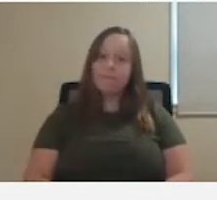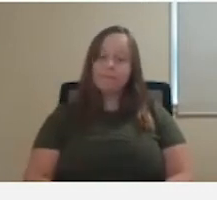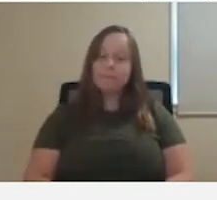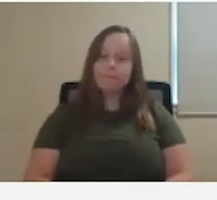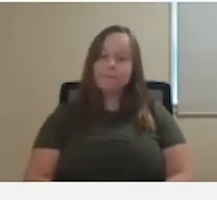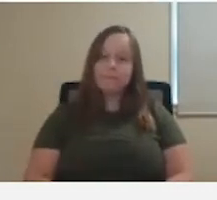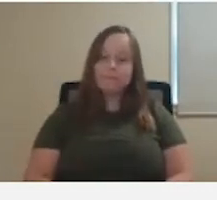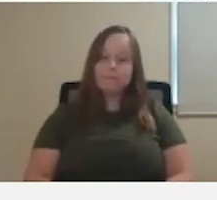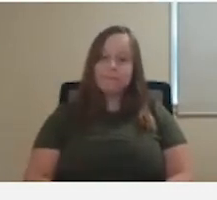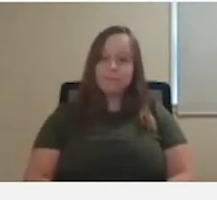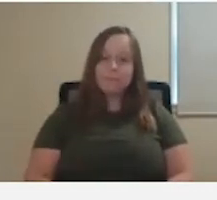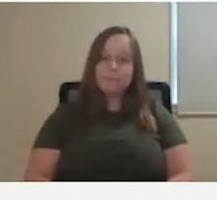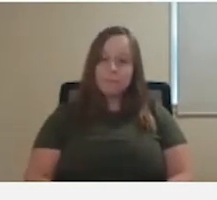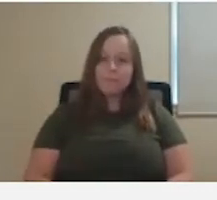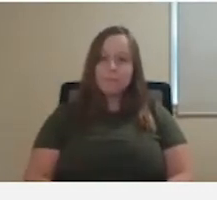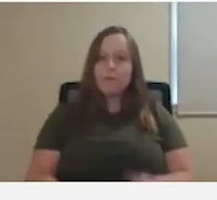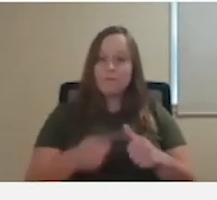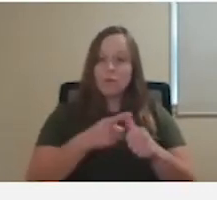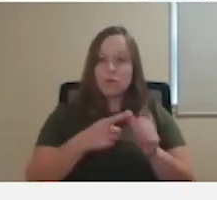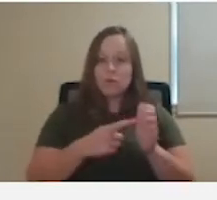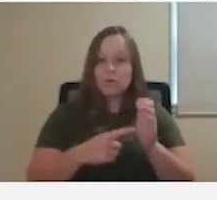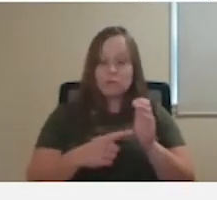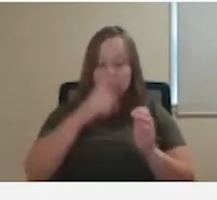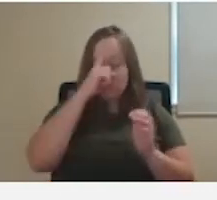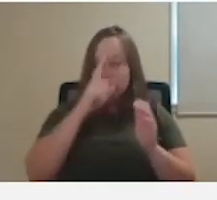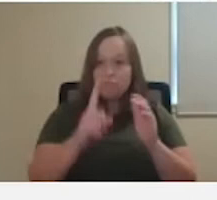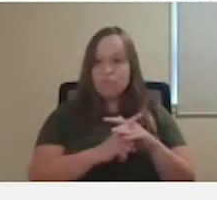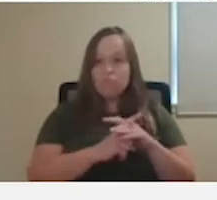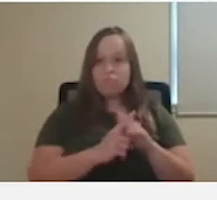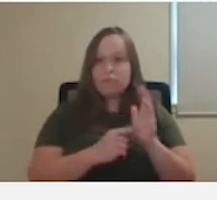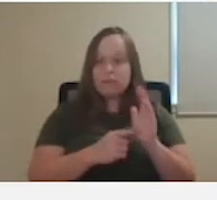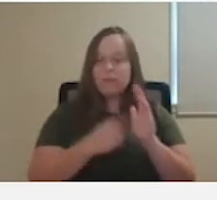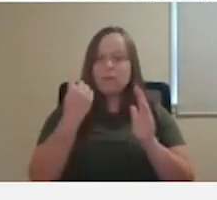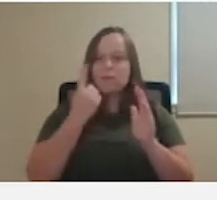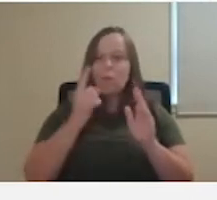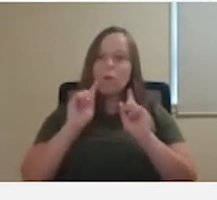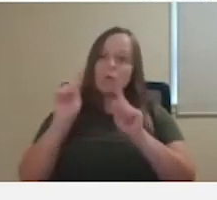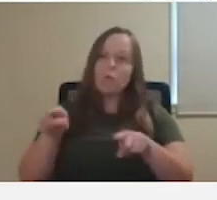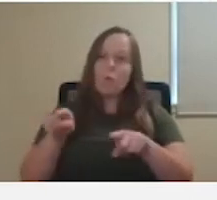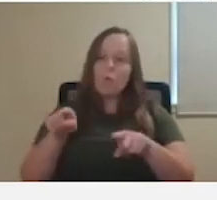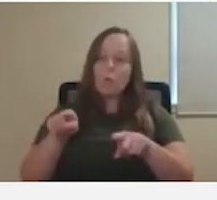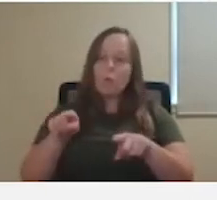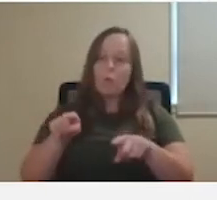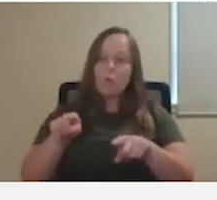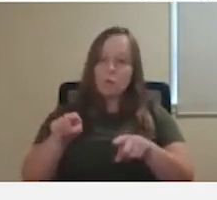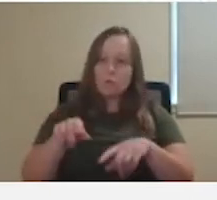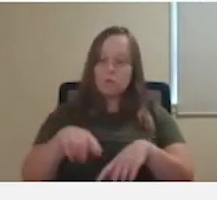The first example that comes to my mind is if someone goes up to the sign-in table,